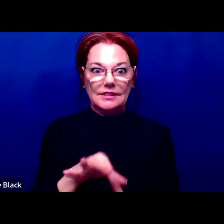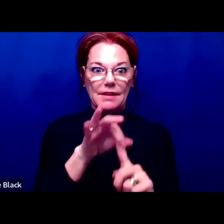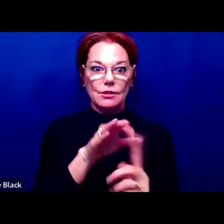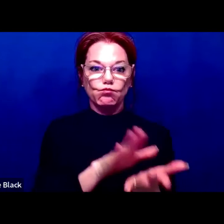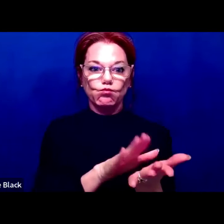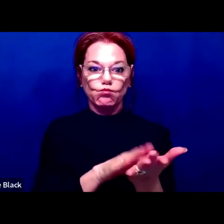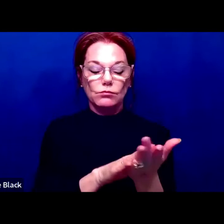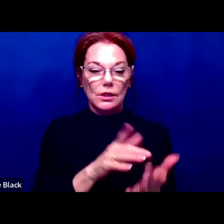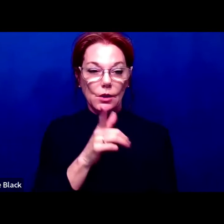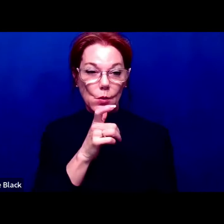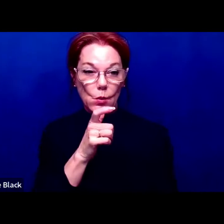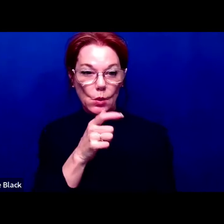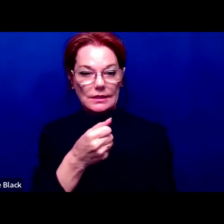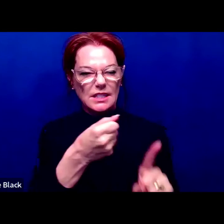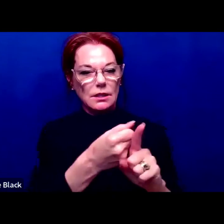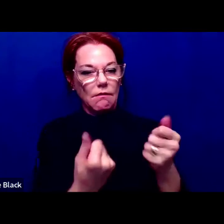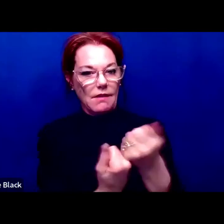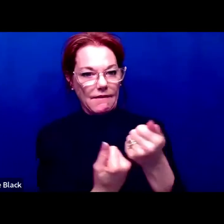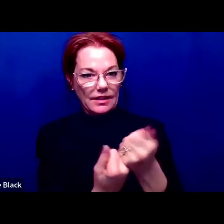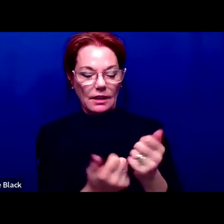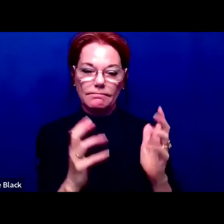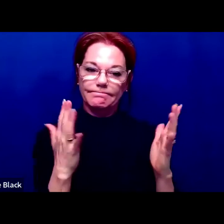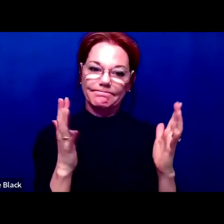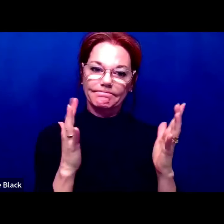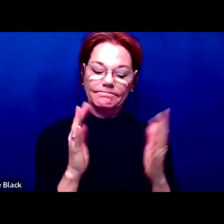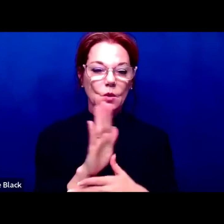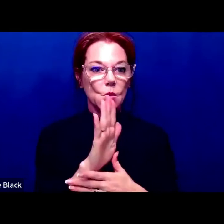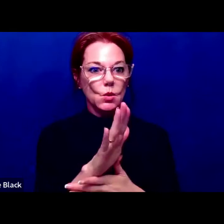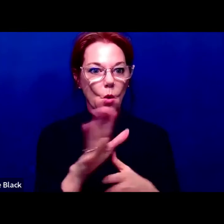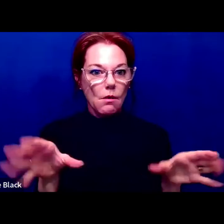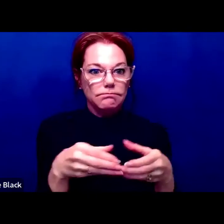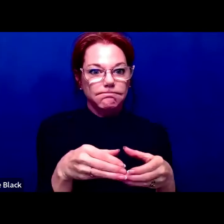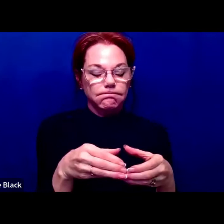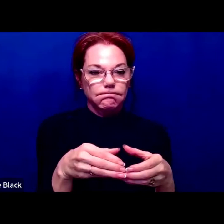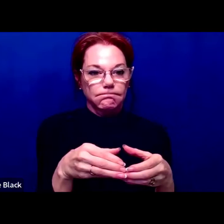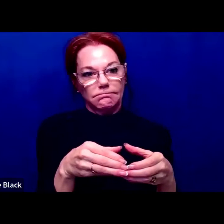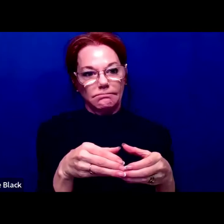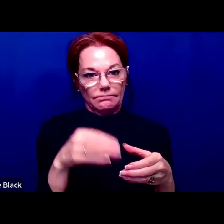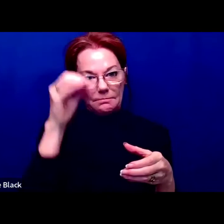self advocates in attendance. Your collective voice makes a difference. And it is just